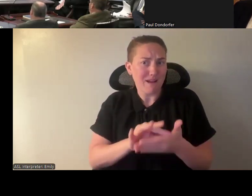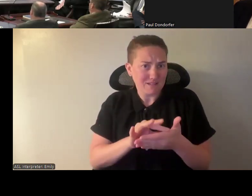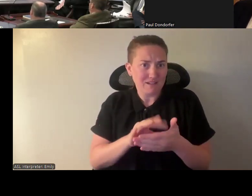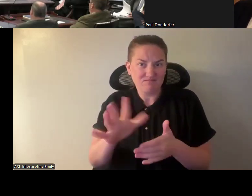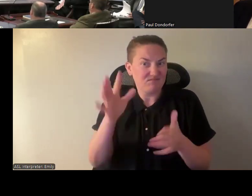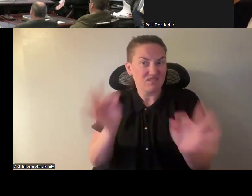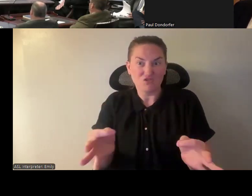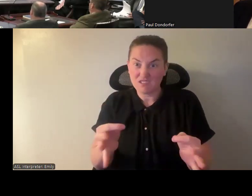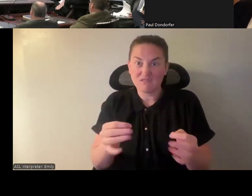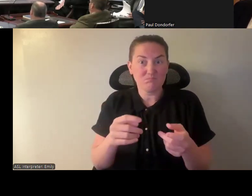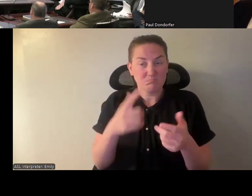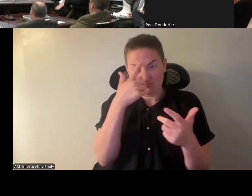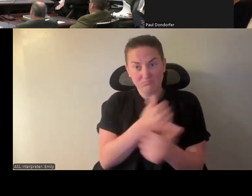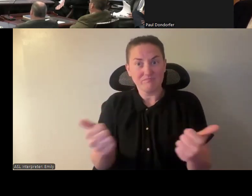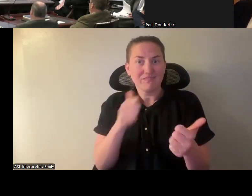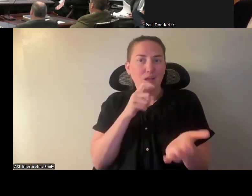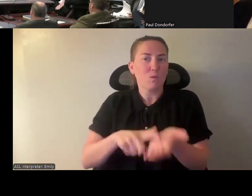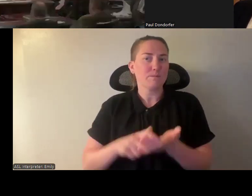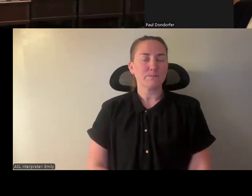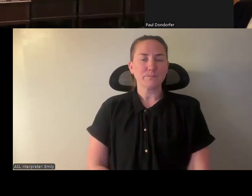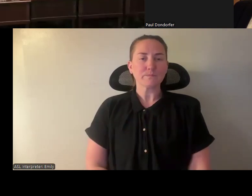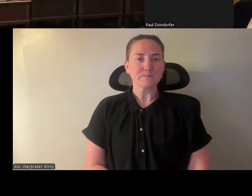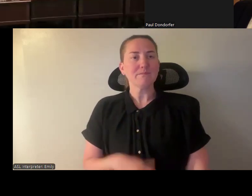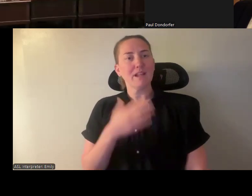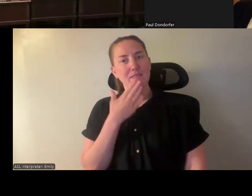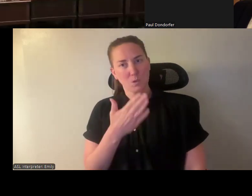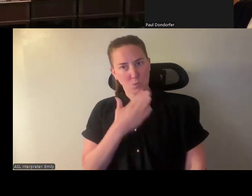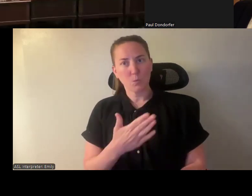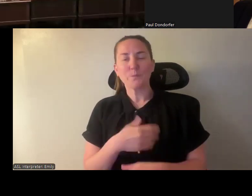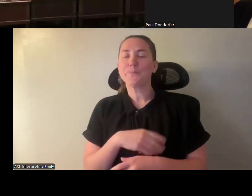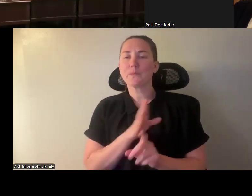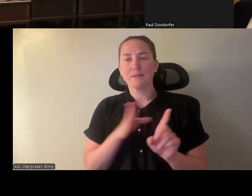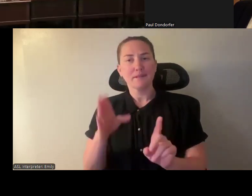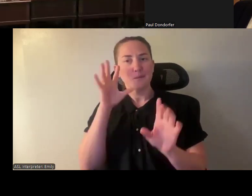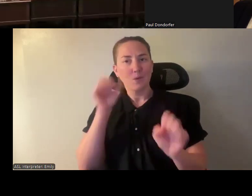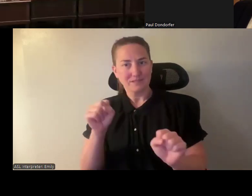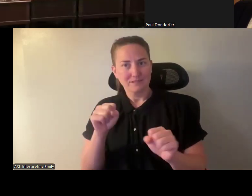is an option It's not an obligation Thank you Through the president to the administration the